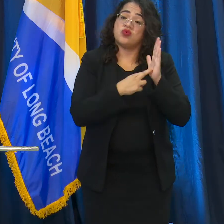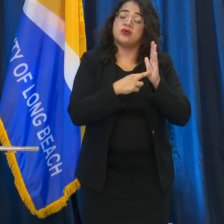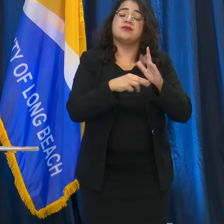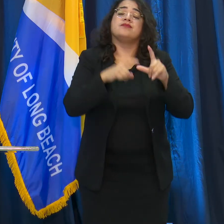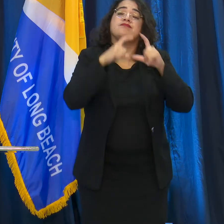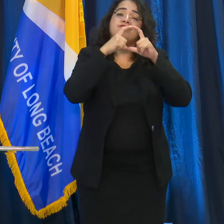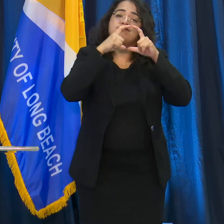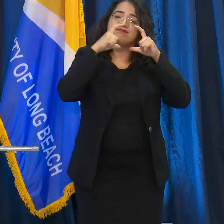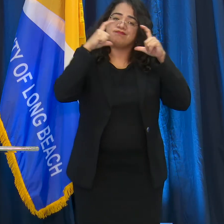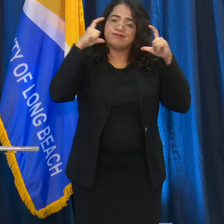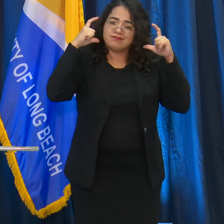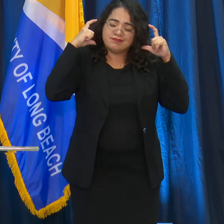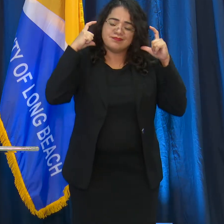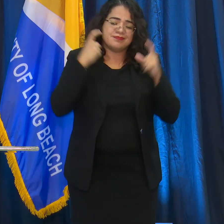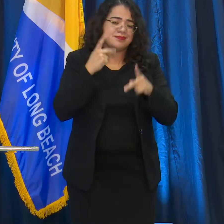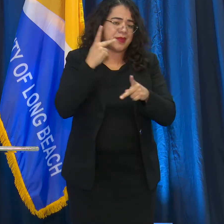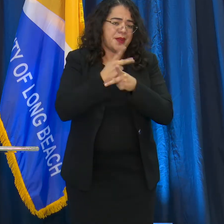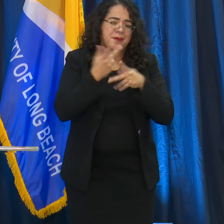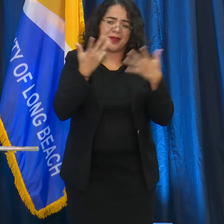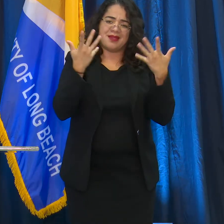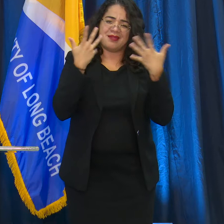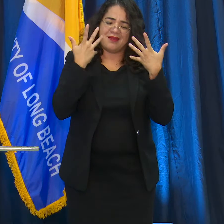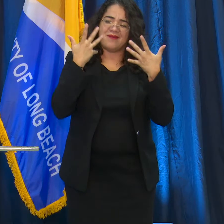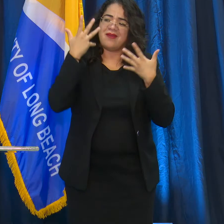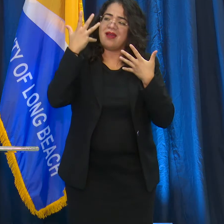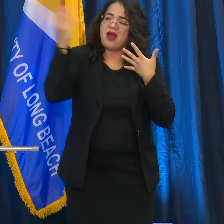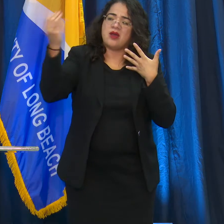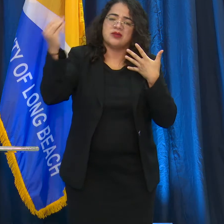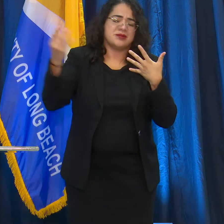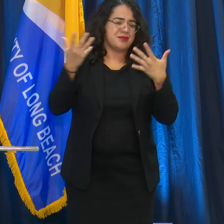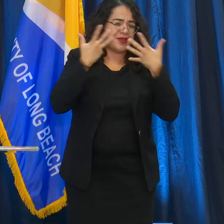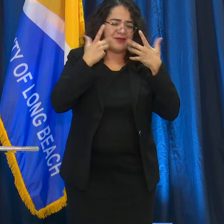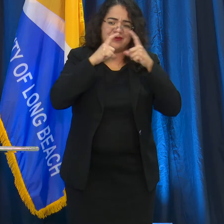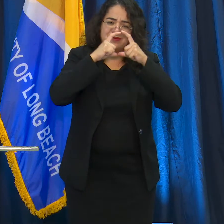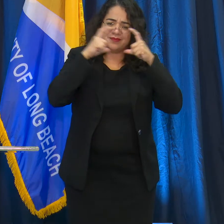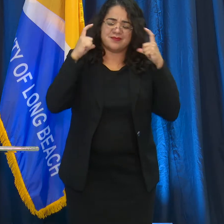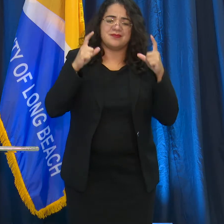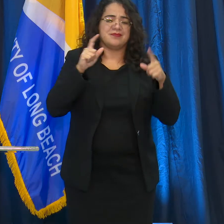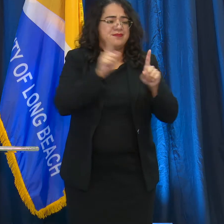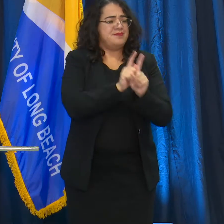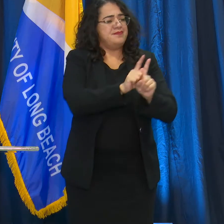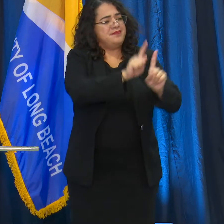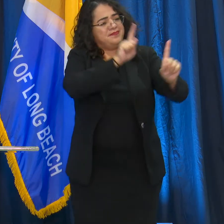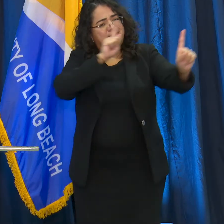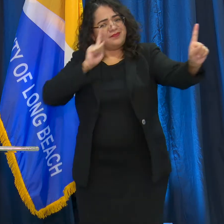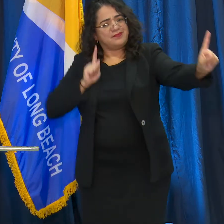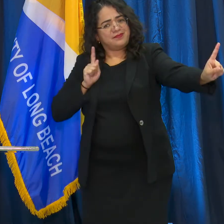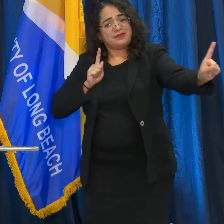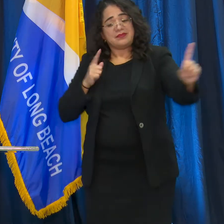out in public or around anybody, always practicing physical distancing unless you're with A member of your own household,